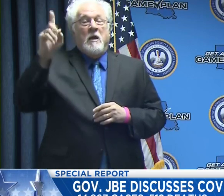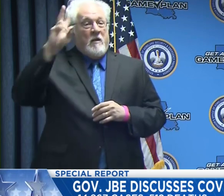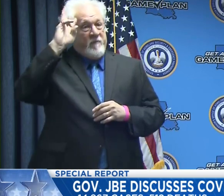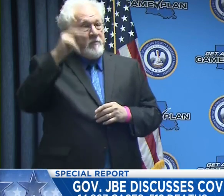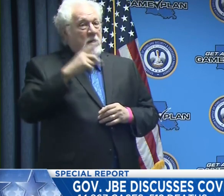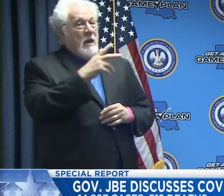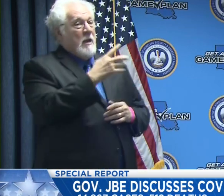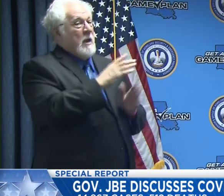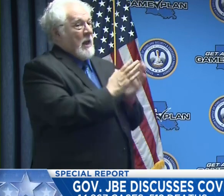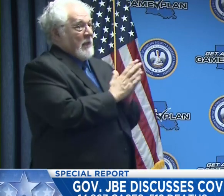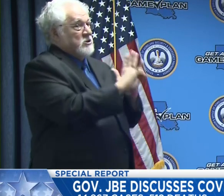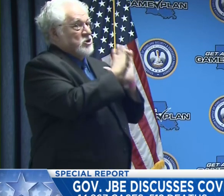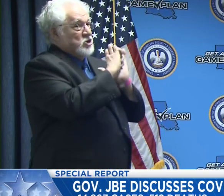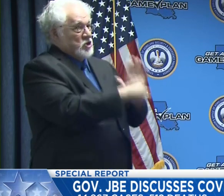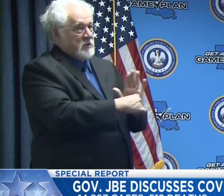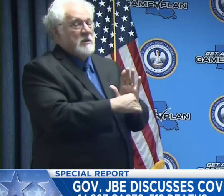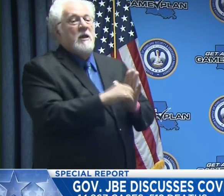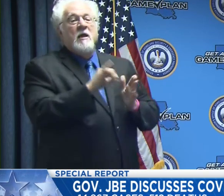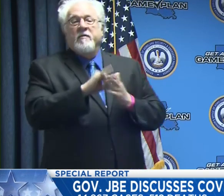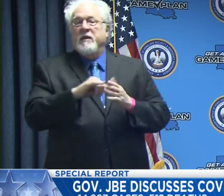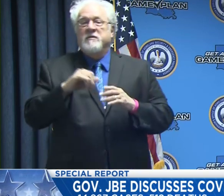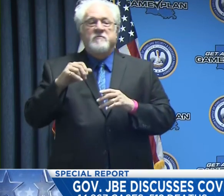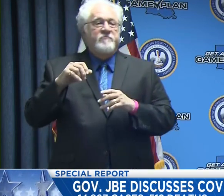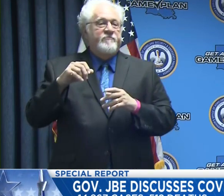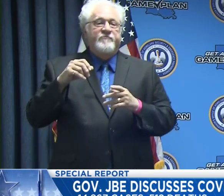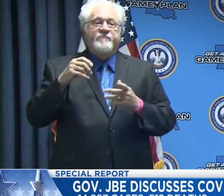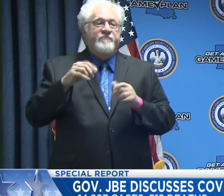MITIGATION MEASURES, THE STAY-AT-HOME ORDER HERE, ALL THE